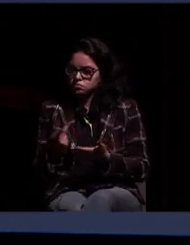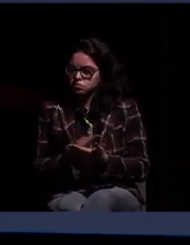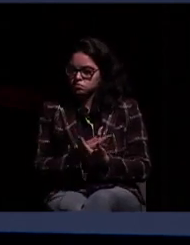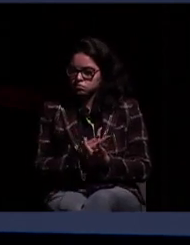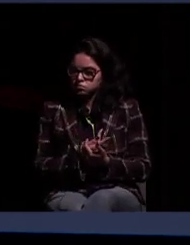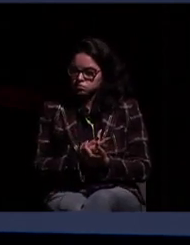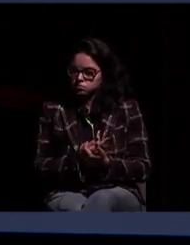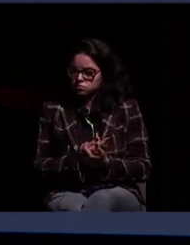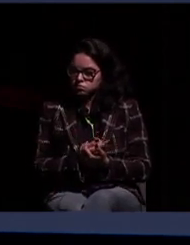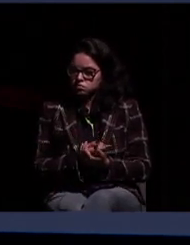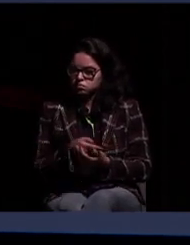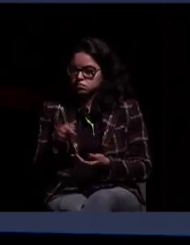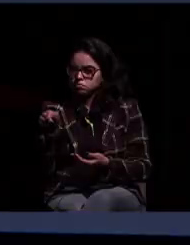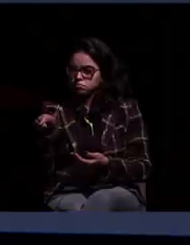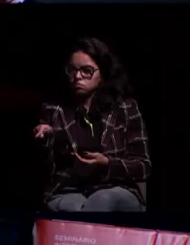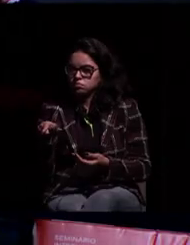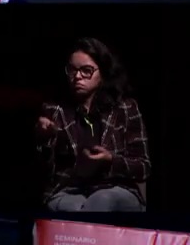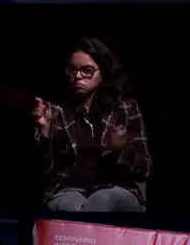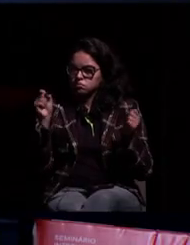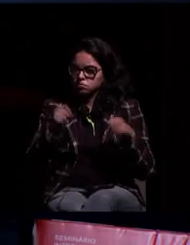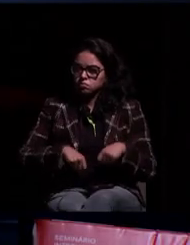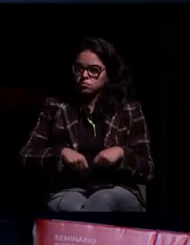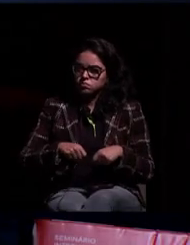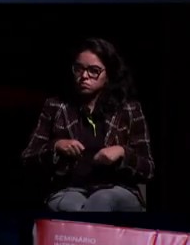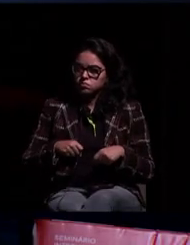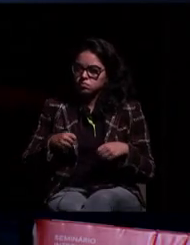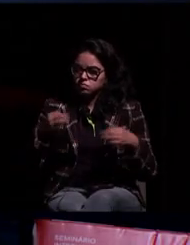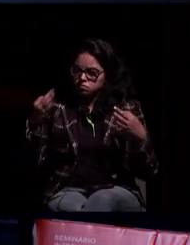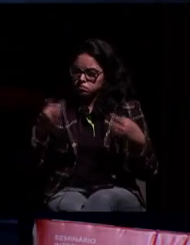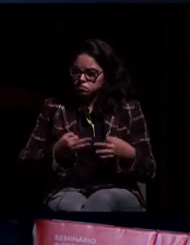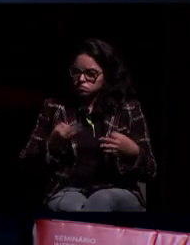that could have been successful but weren’t.